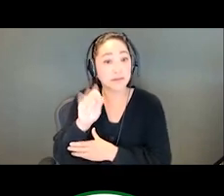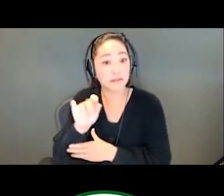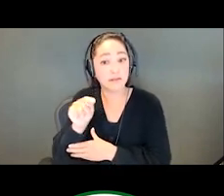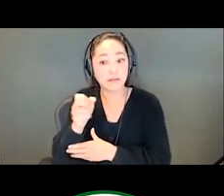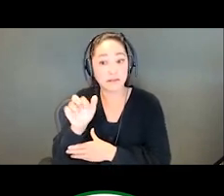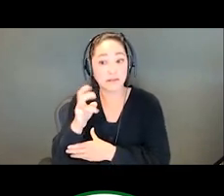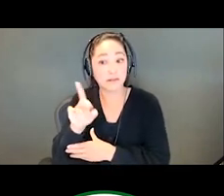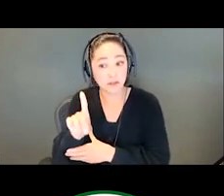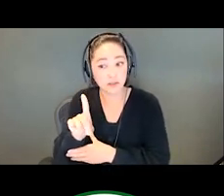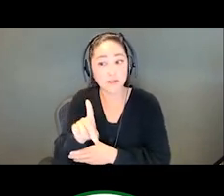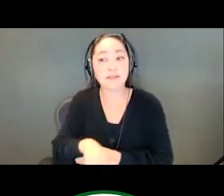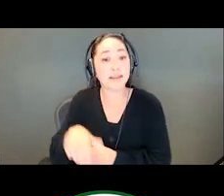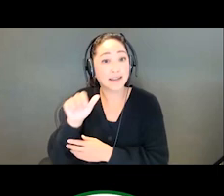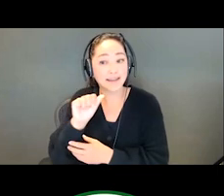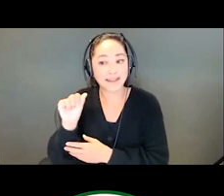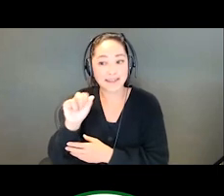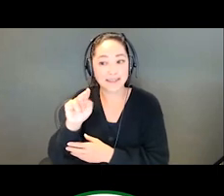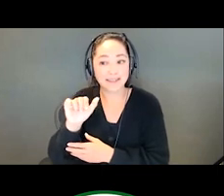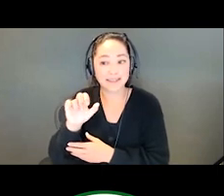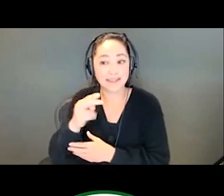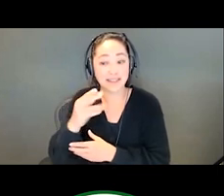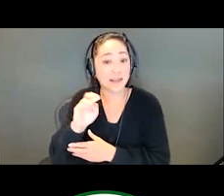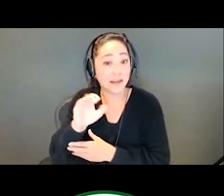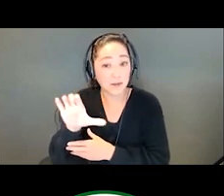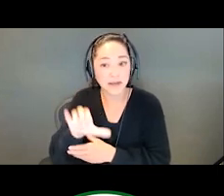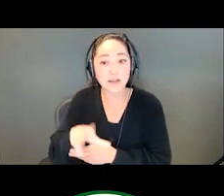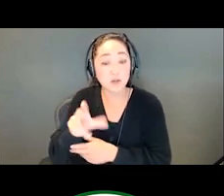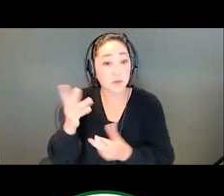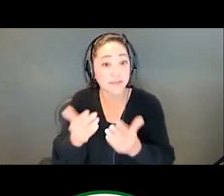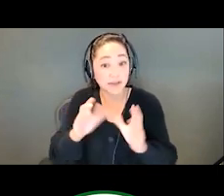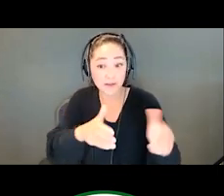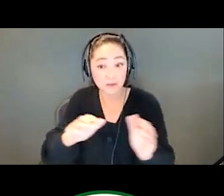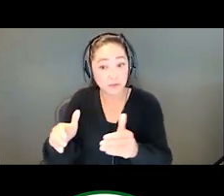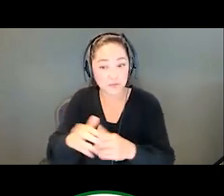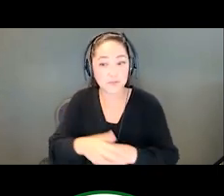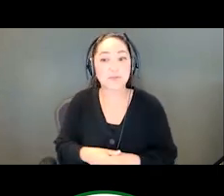Aanishinaabec-3 Fires Confederacy Peoples;